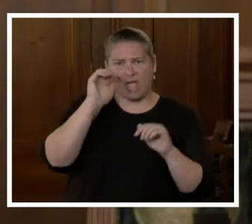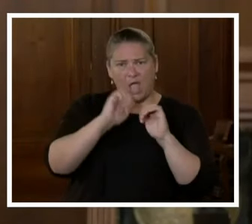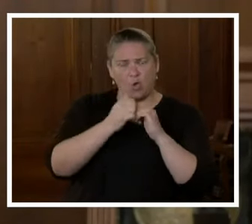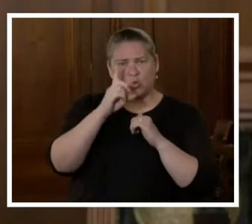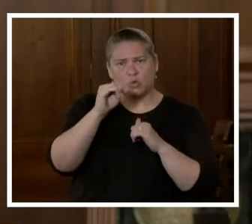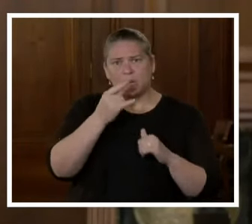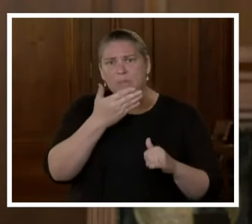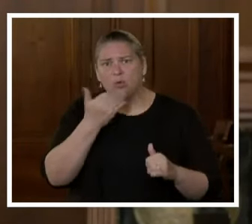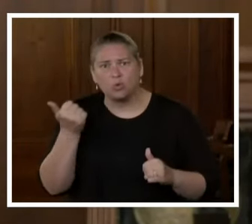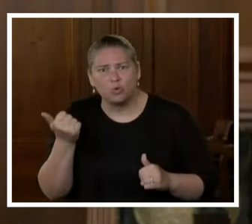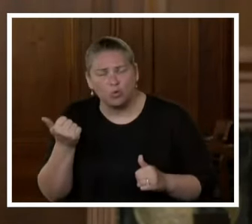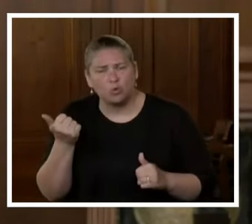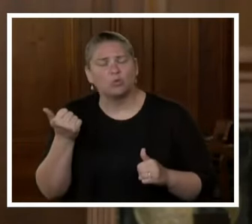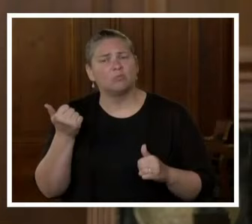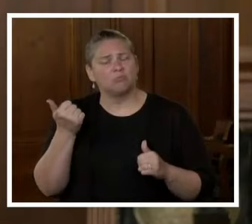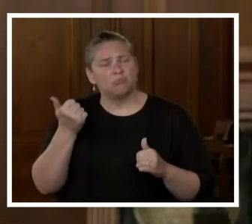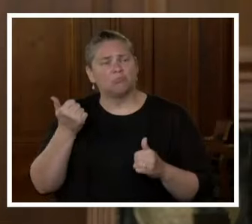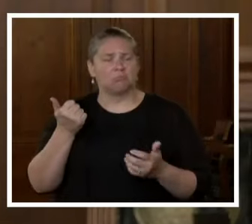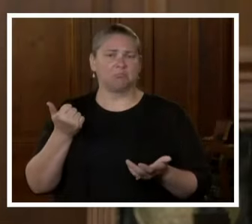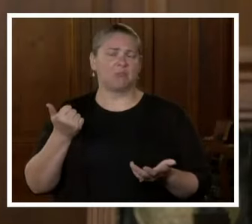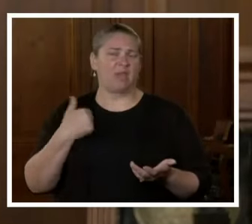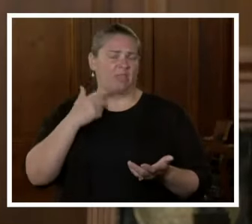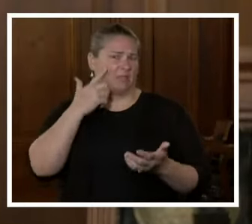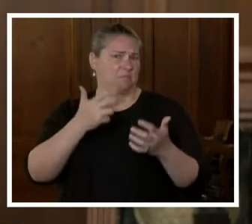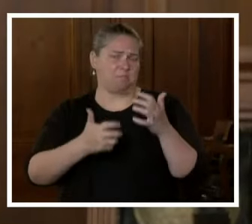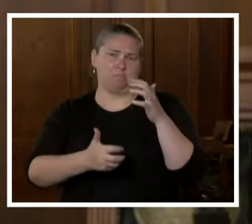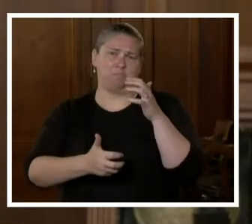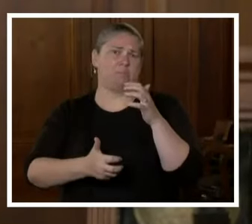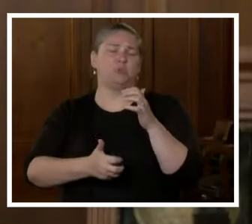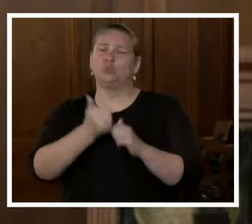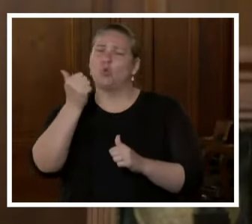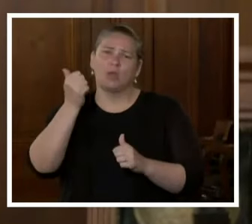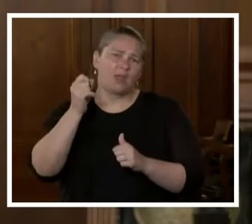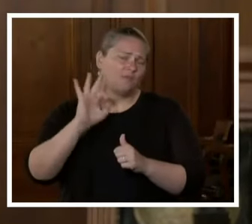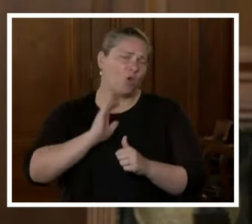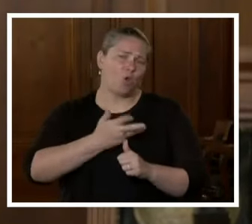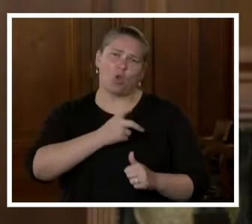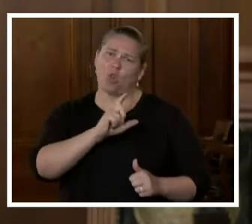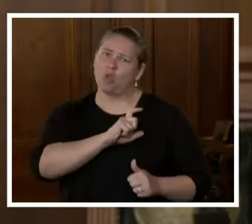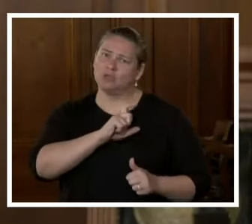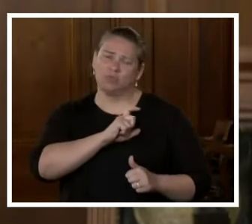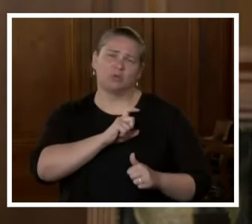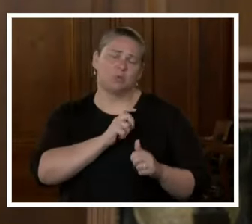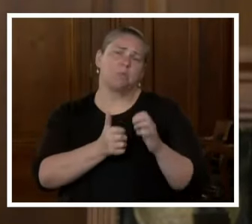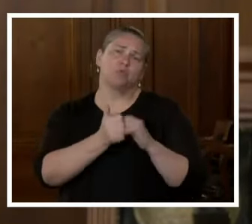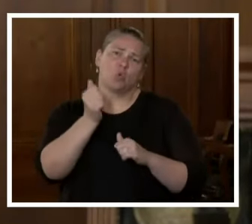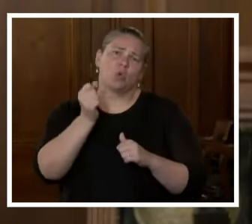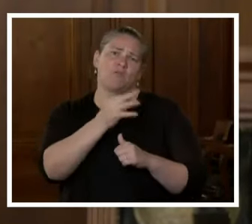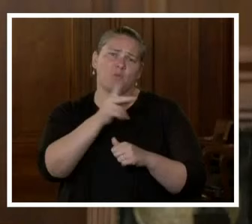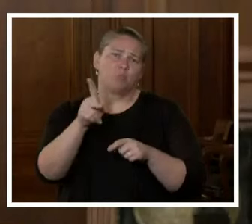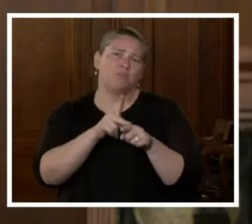IF AND WHEN YOU DO SEE AN INFLUX